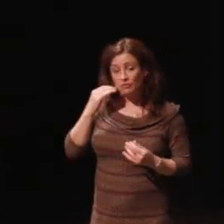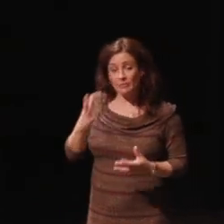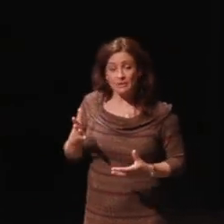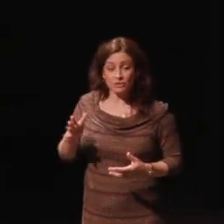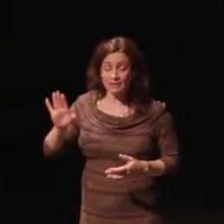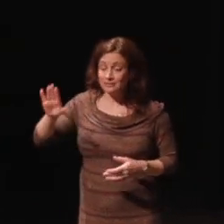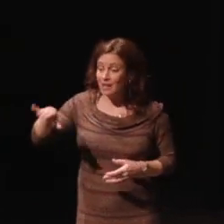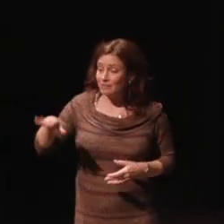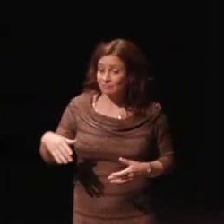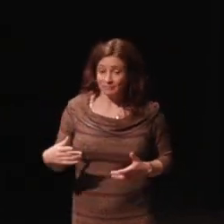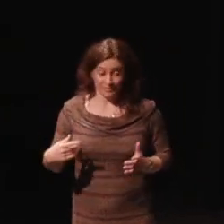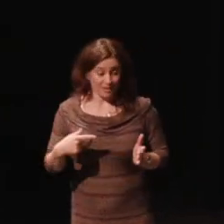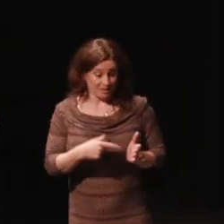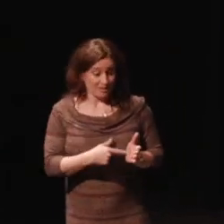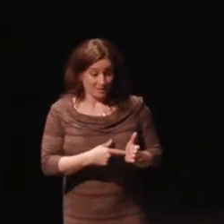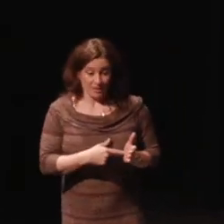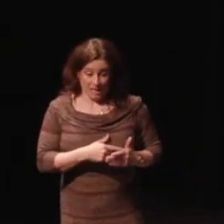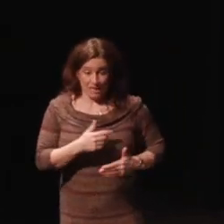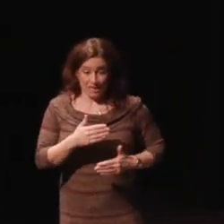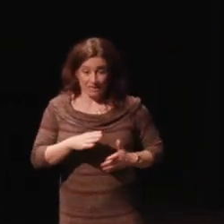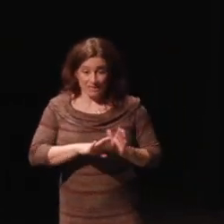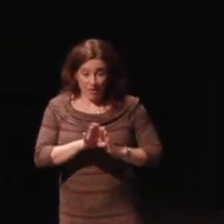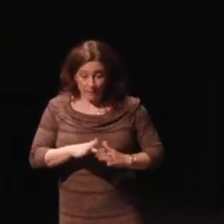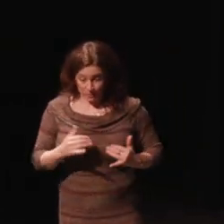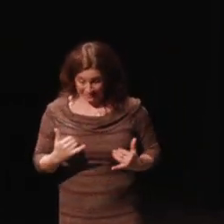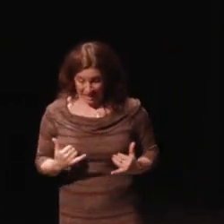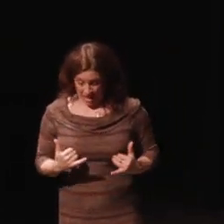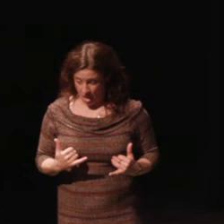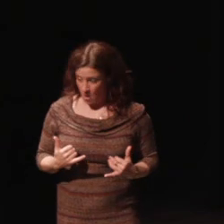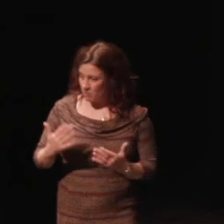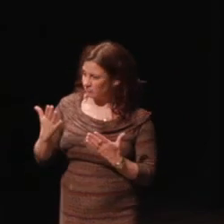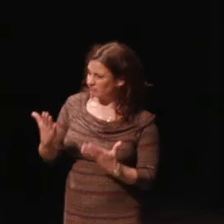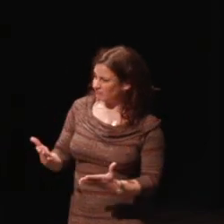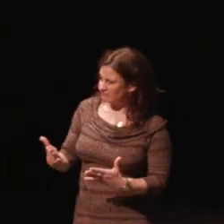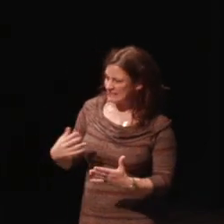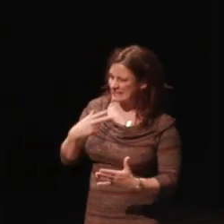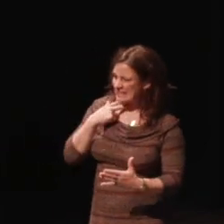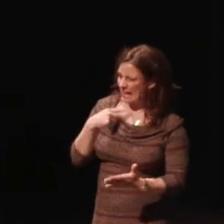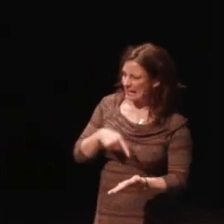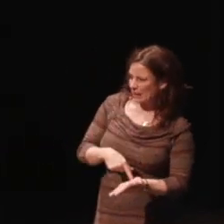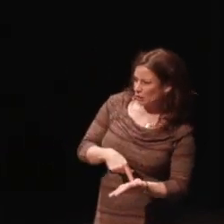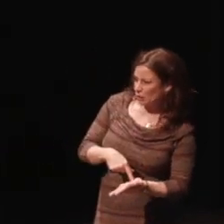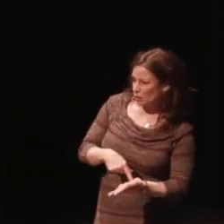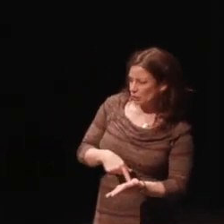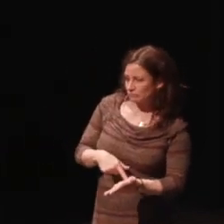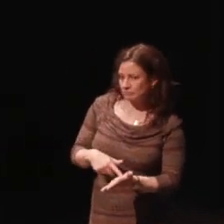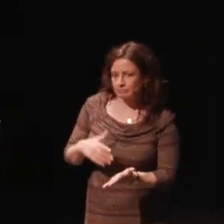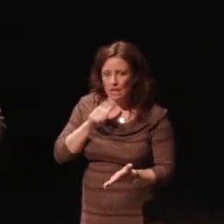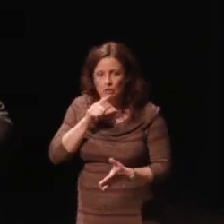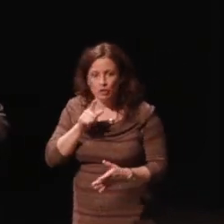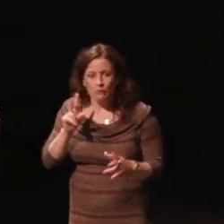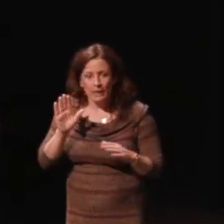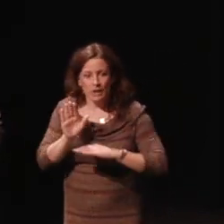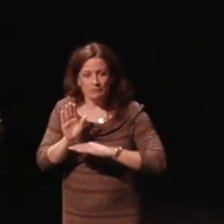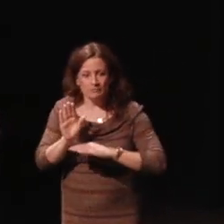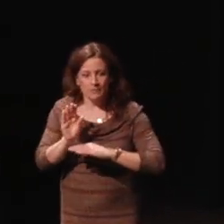like, "Hey, here's where we're at, here's the trouble we're currently having. I'm not sure if we can overcome it with this title,"